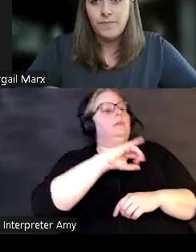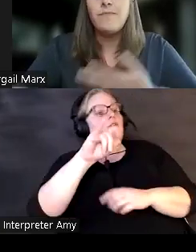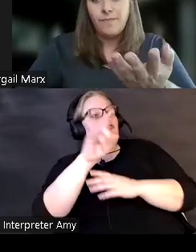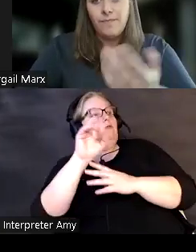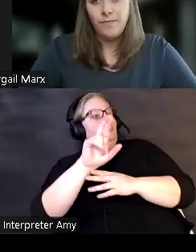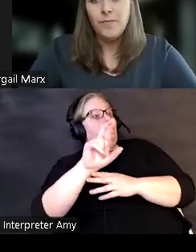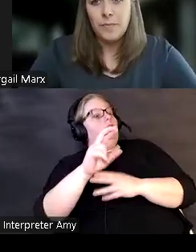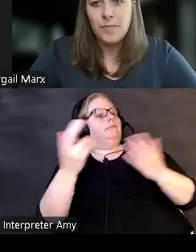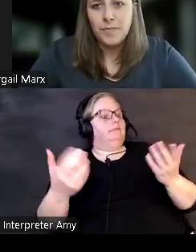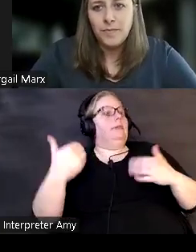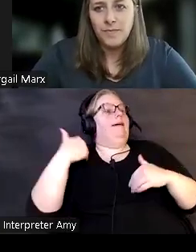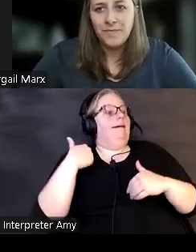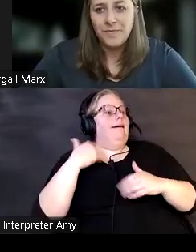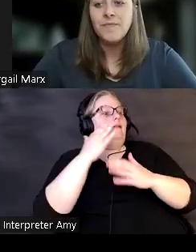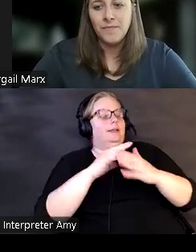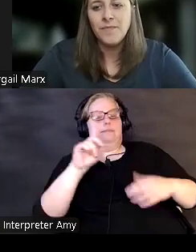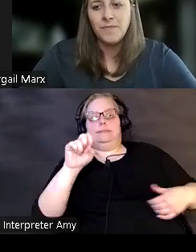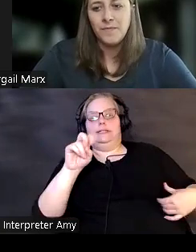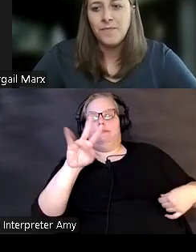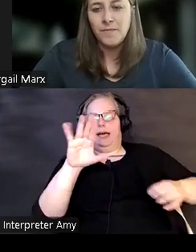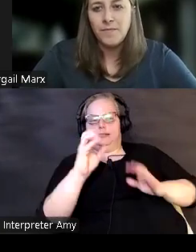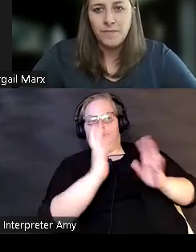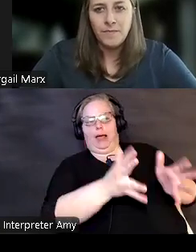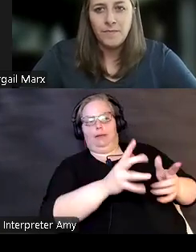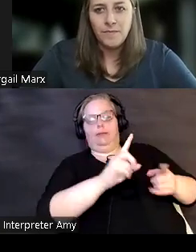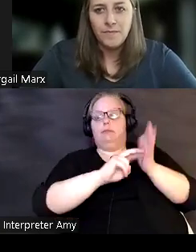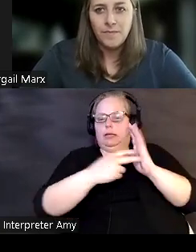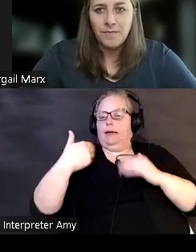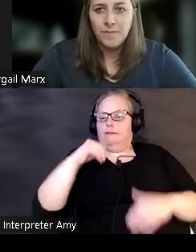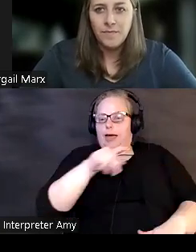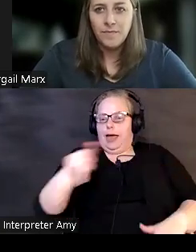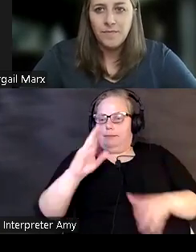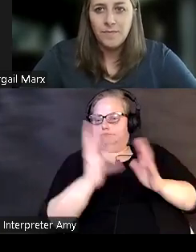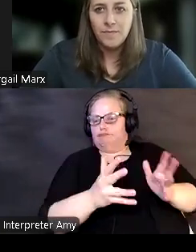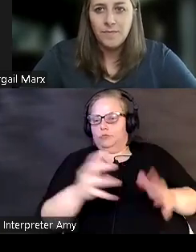there's also app abandonment. Like if I look through all the apps in my i tunes